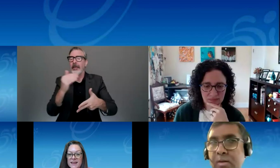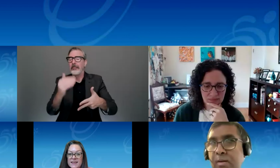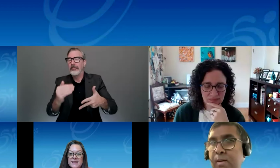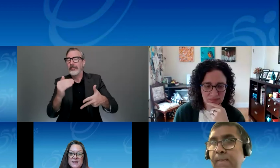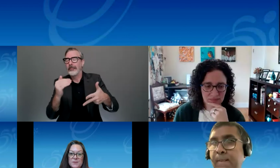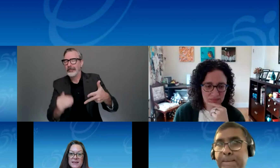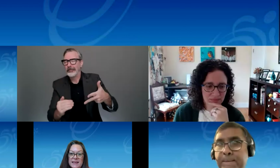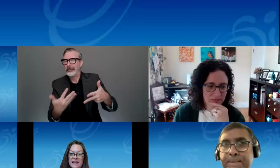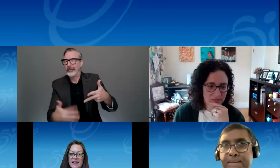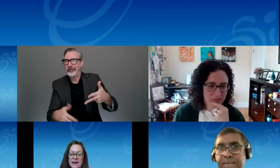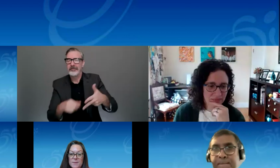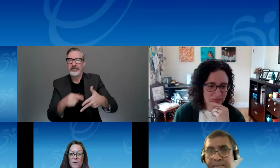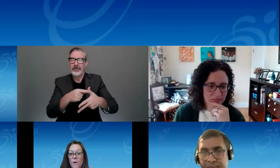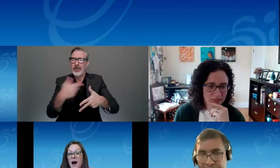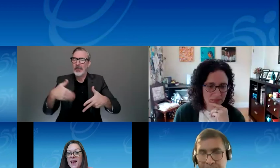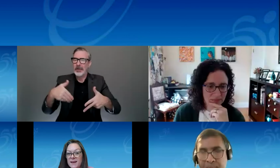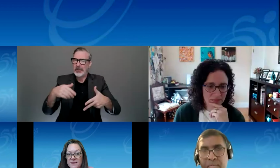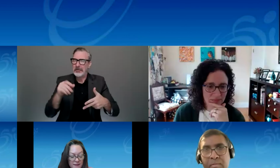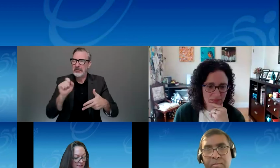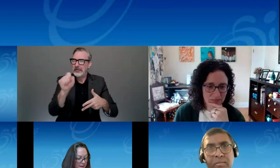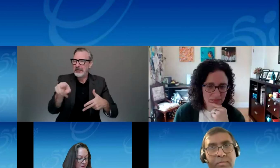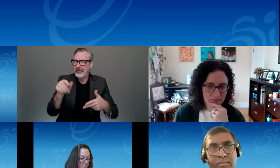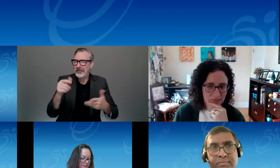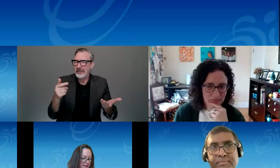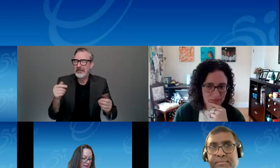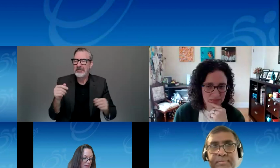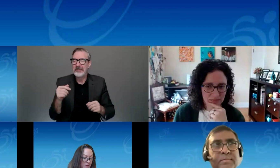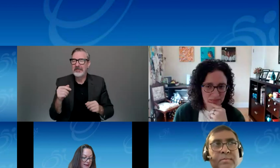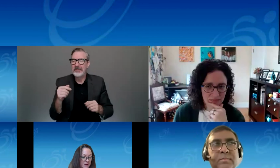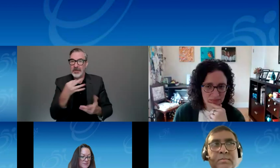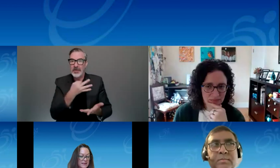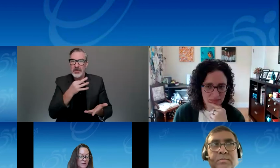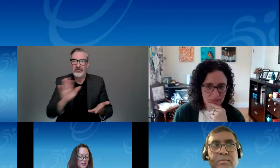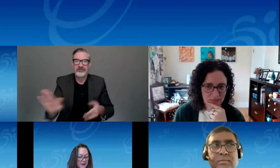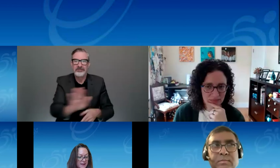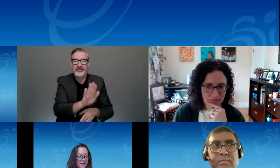And this is really, why, you know, when it comes down to it,